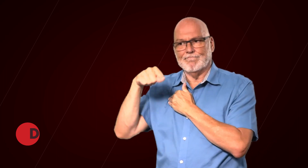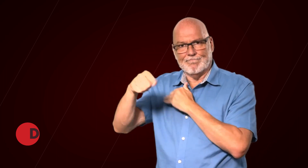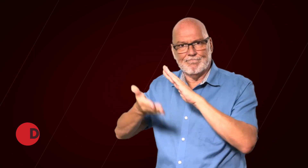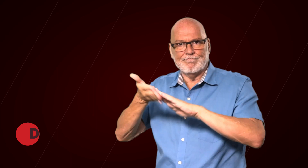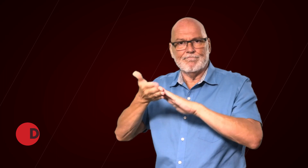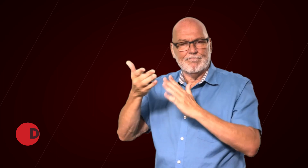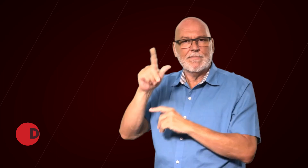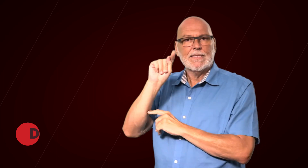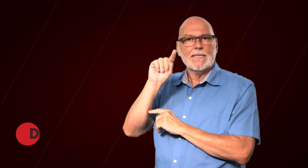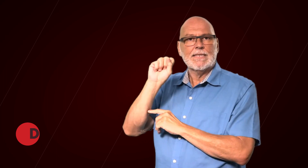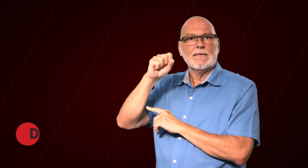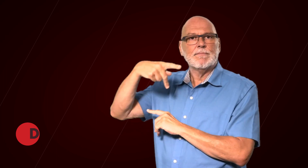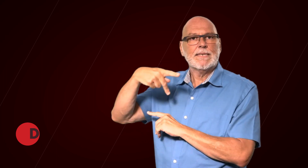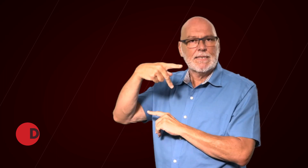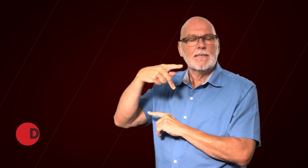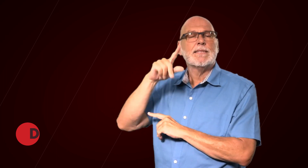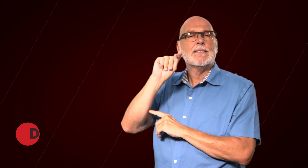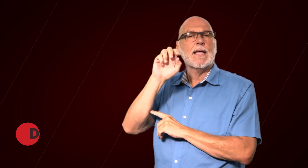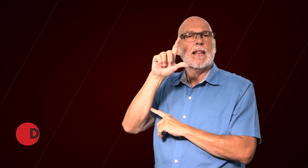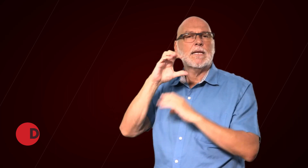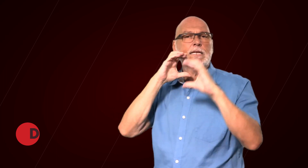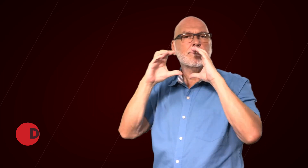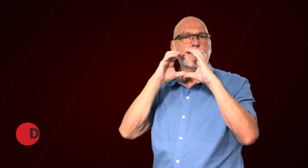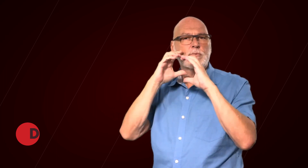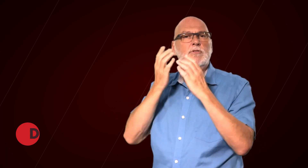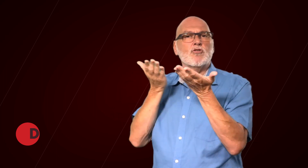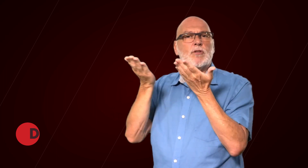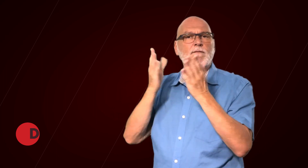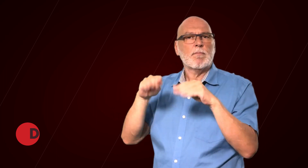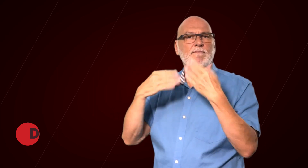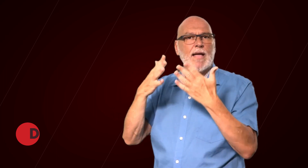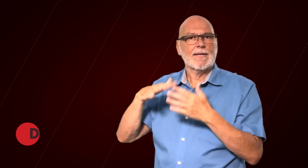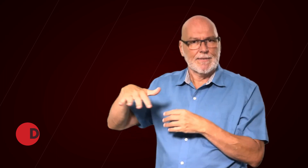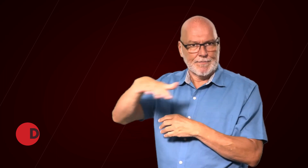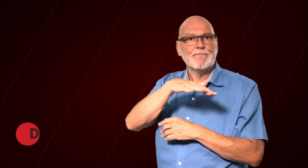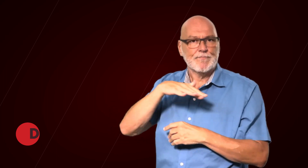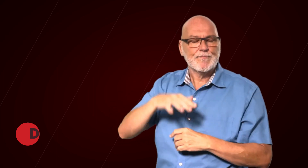Telecommunications Services Providers - TSP.